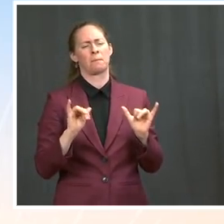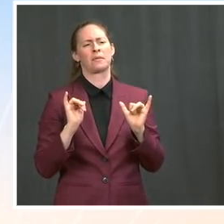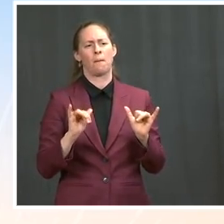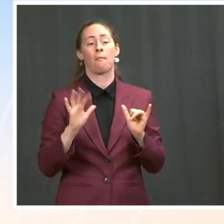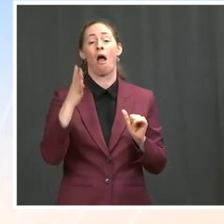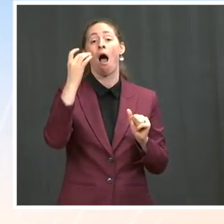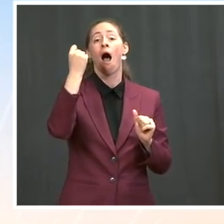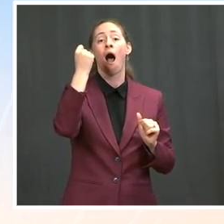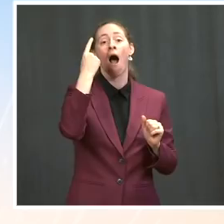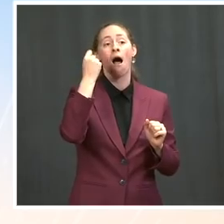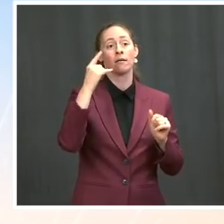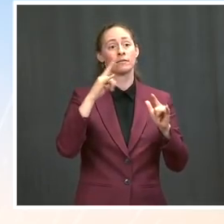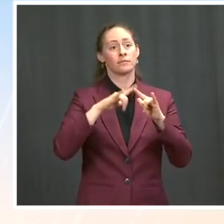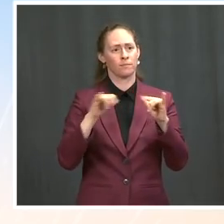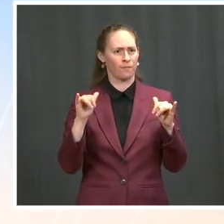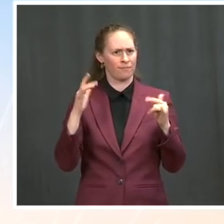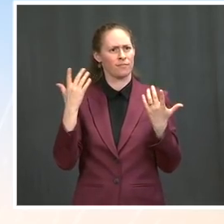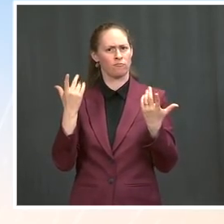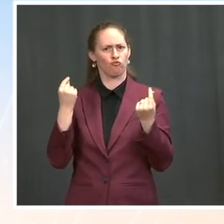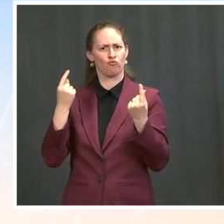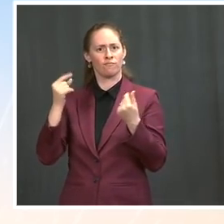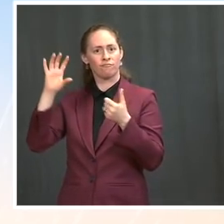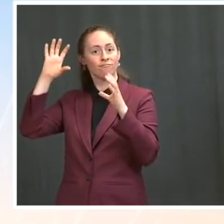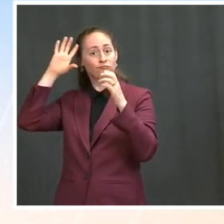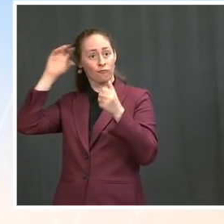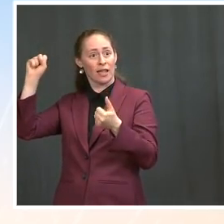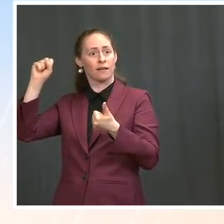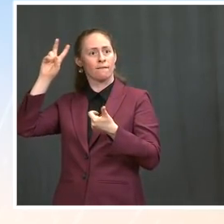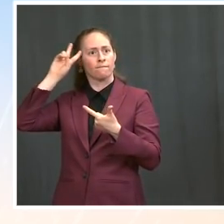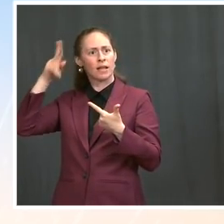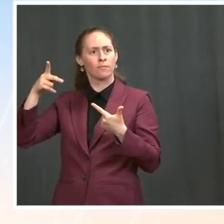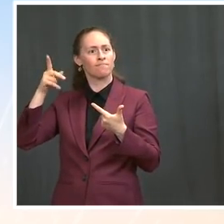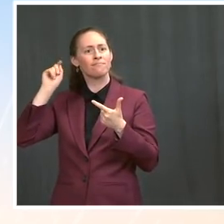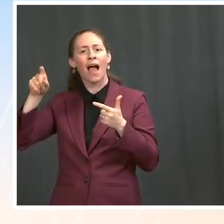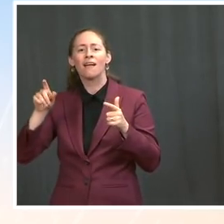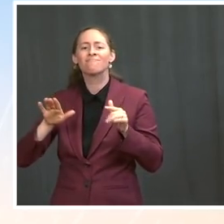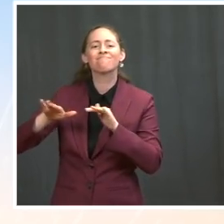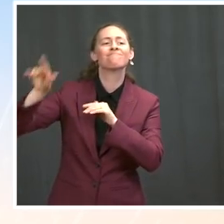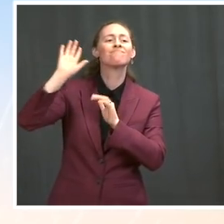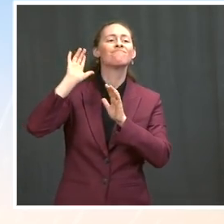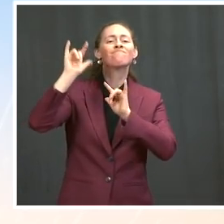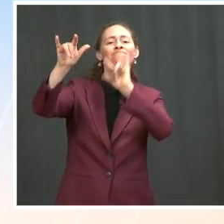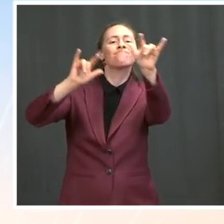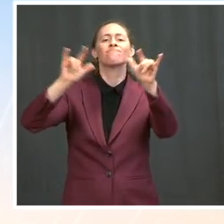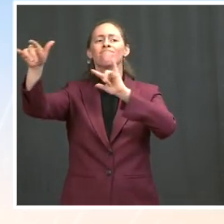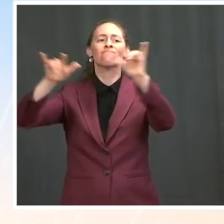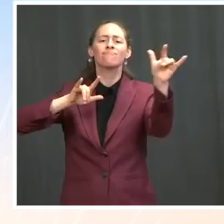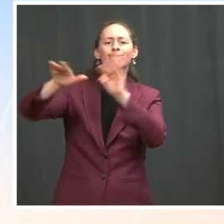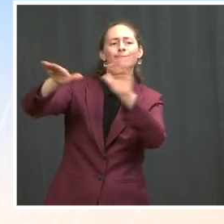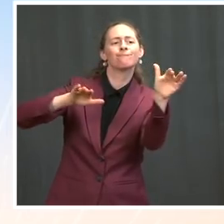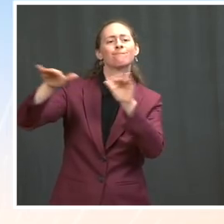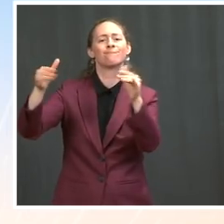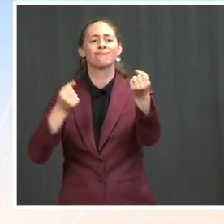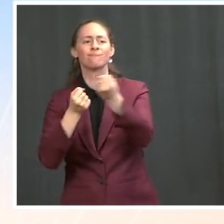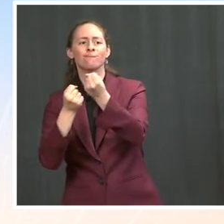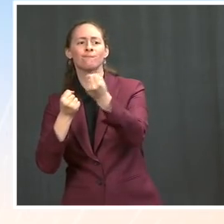the President and the Vice President of the United States should be out there advocating for the impact, the efficacy of the vaccine, and the impact.